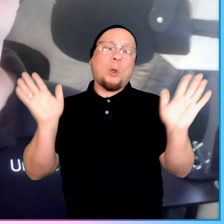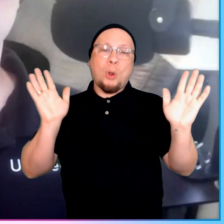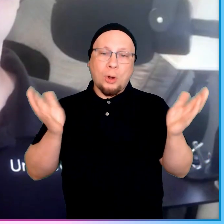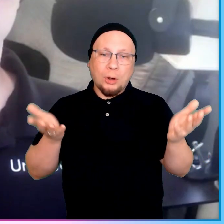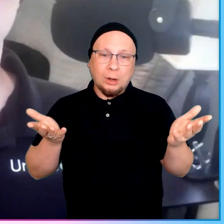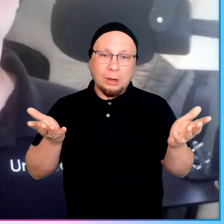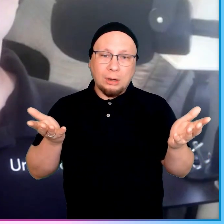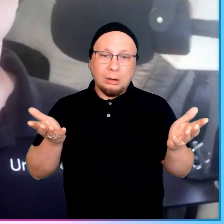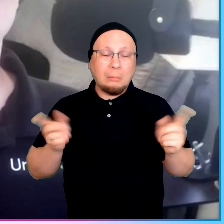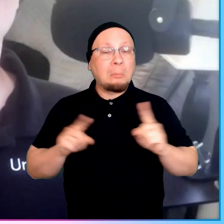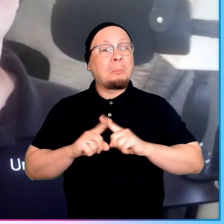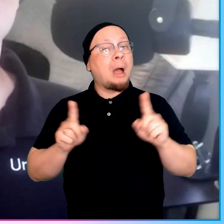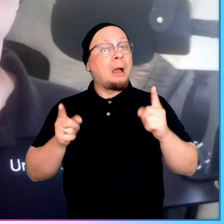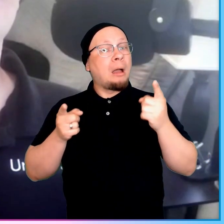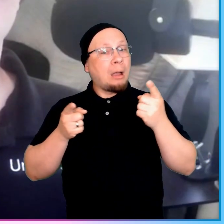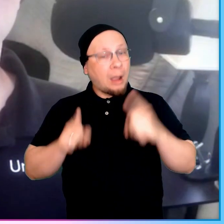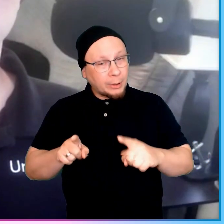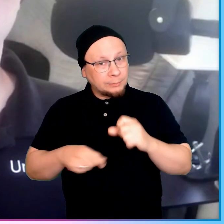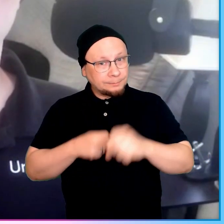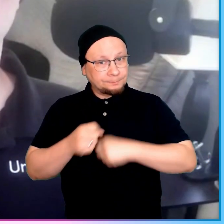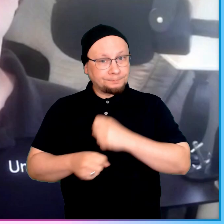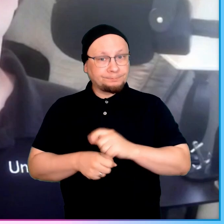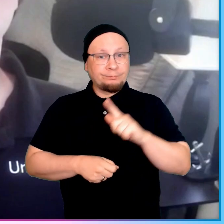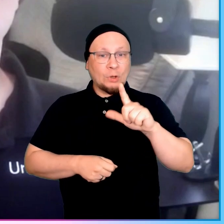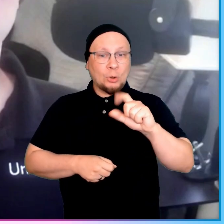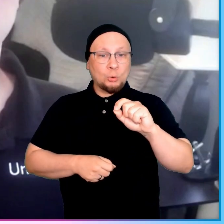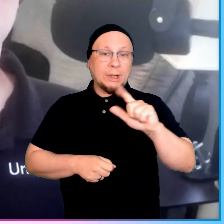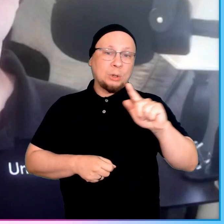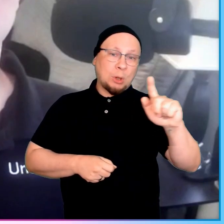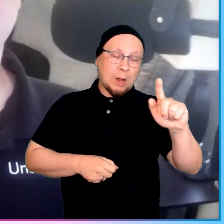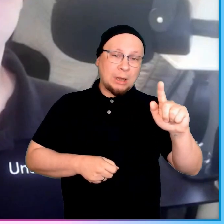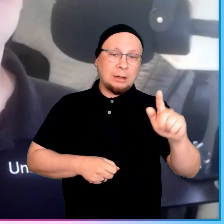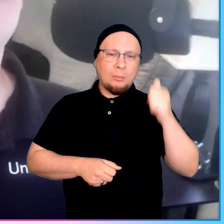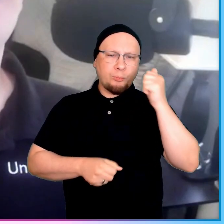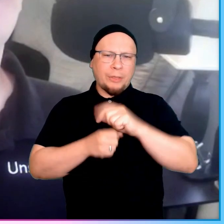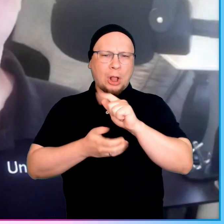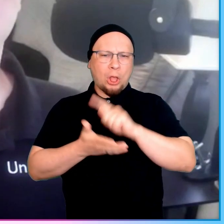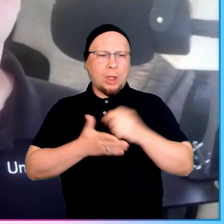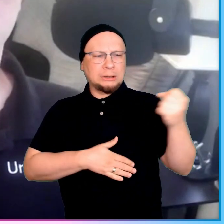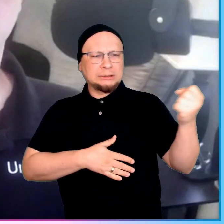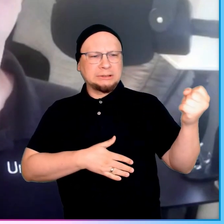But, you know, in 2021 my brother in law, he sent me a text telling me about a game called